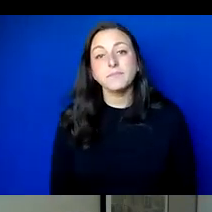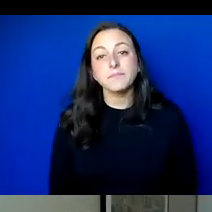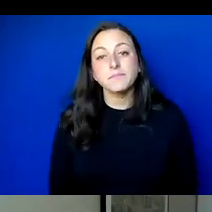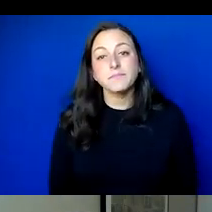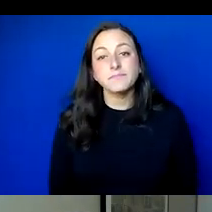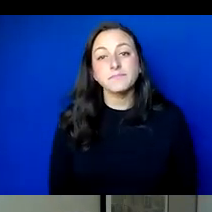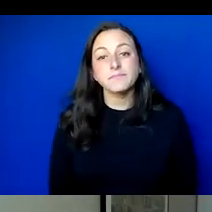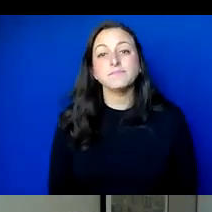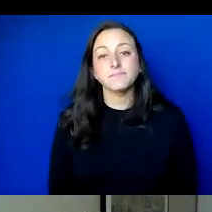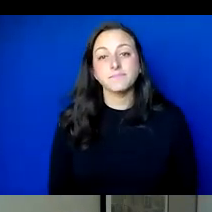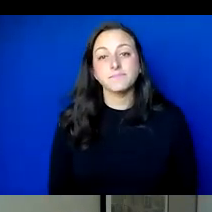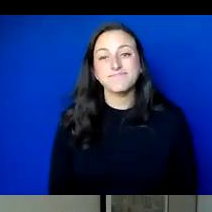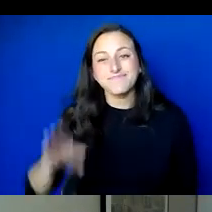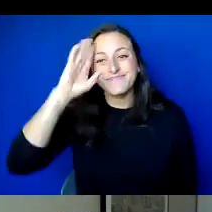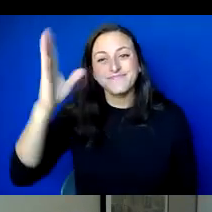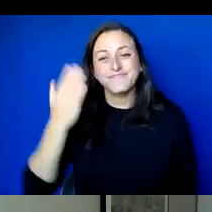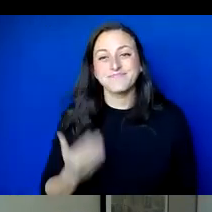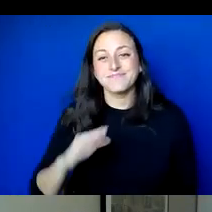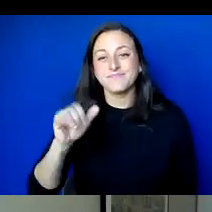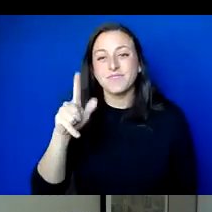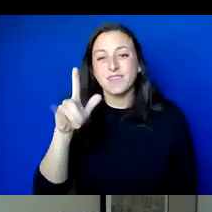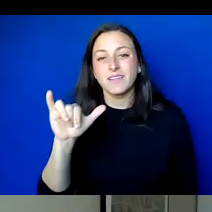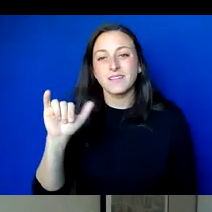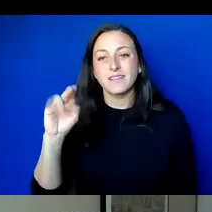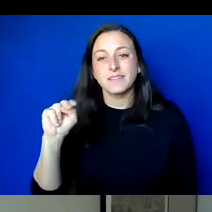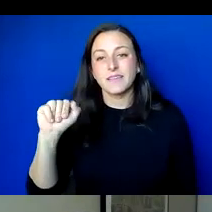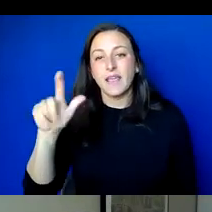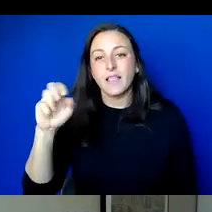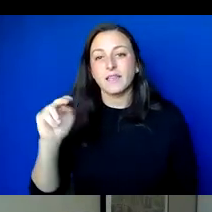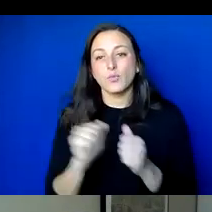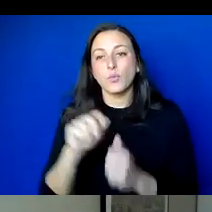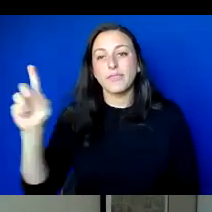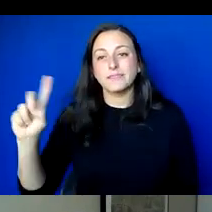Jacqueline: Hi I'm Jacqueline Allen with Denver 7. My question is involving nursing